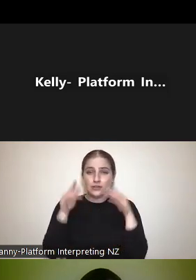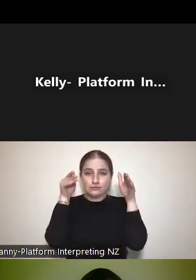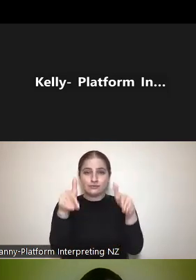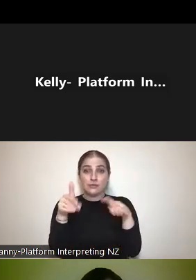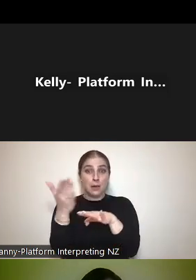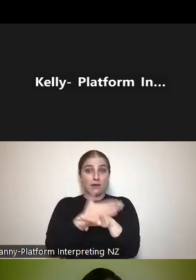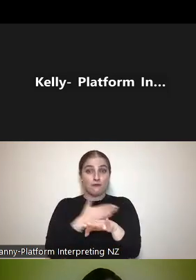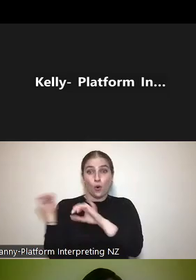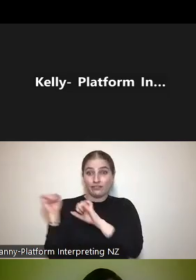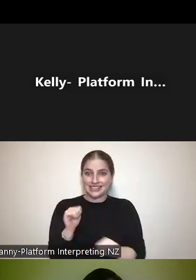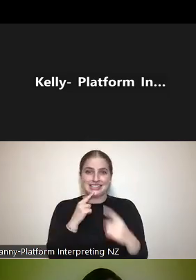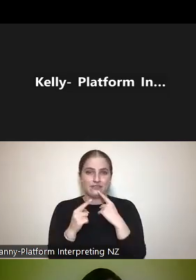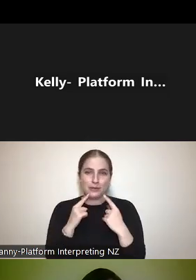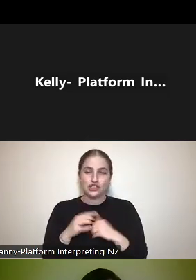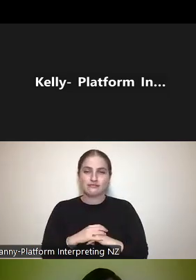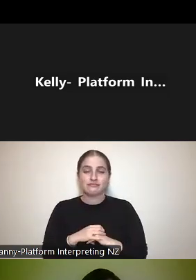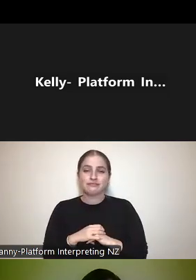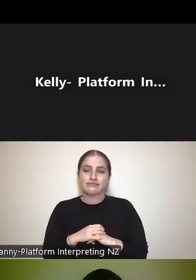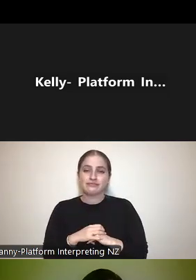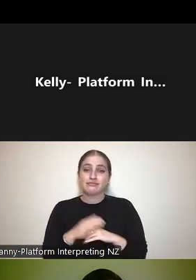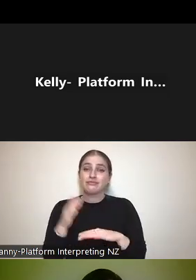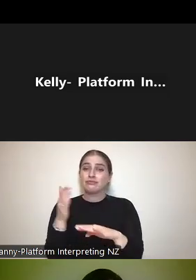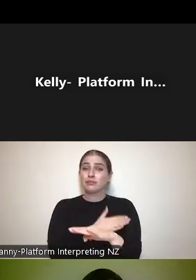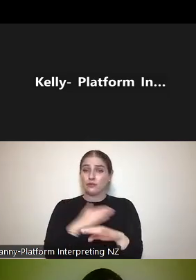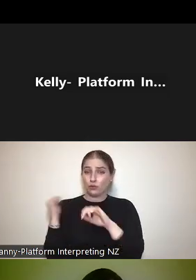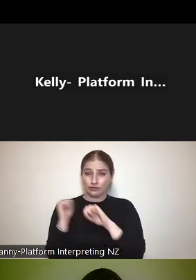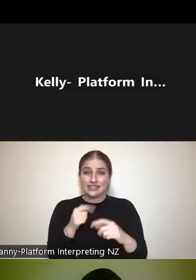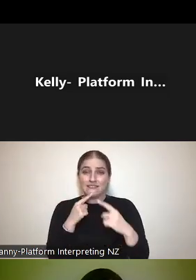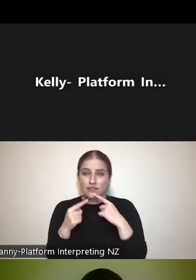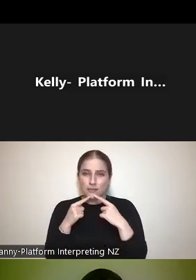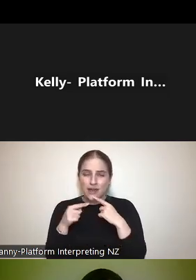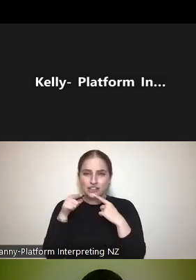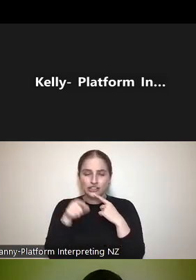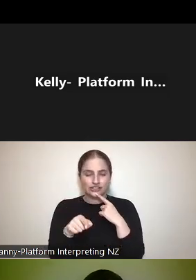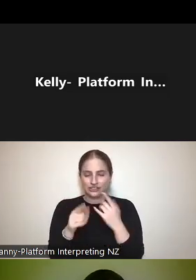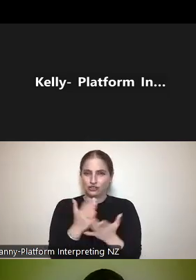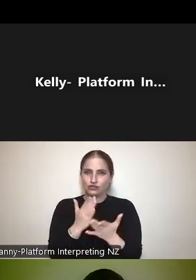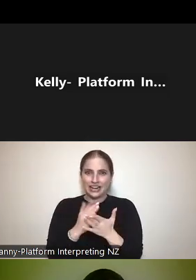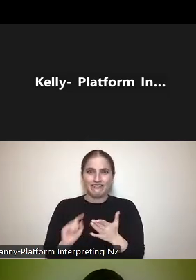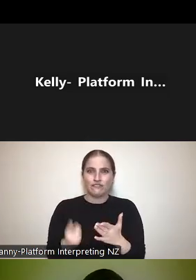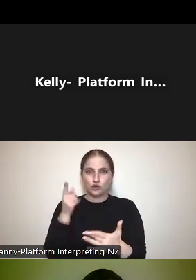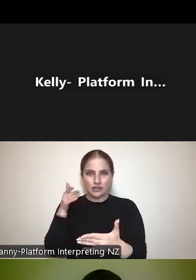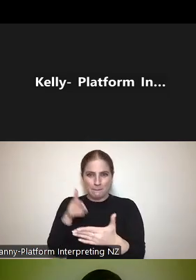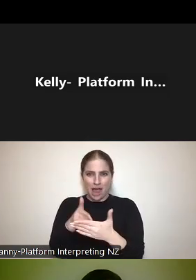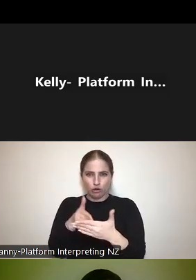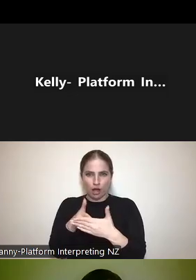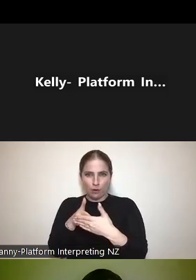Pre-visit information unlocks the first barriers to access,